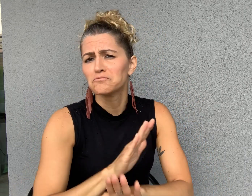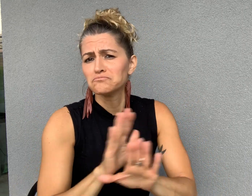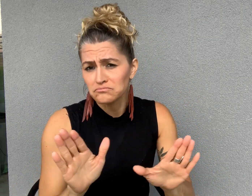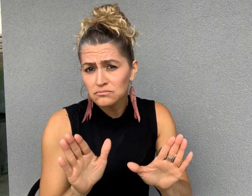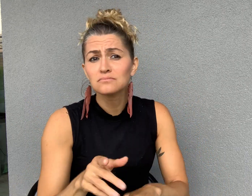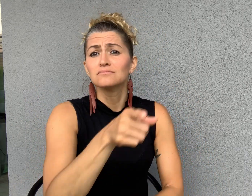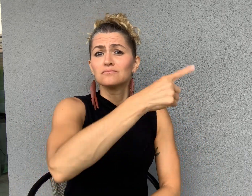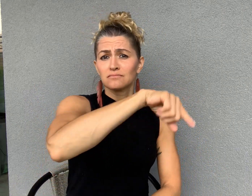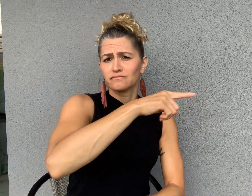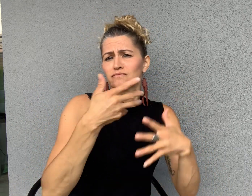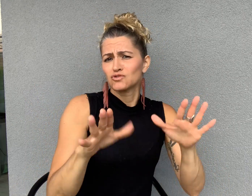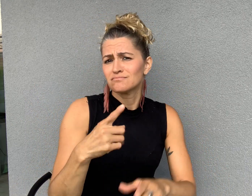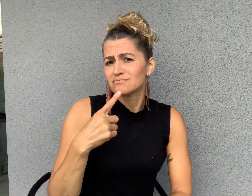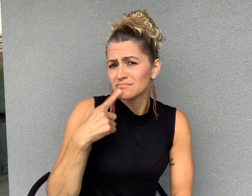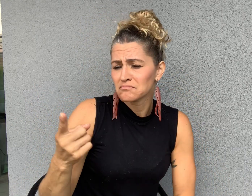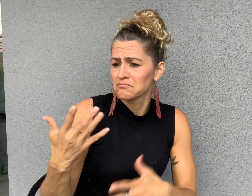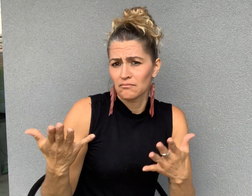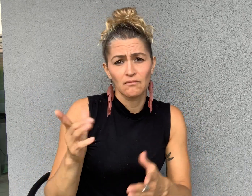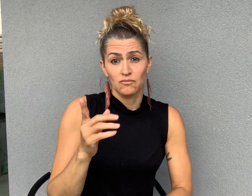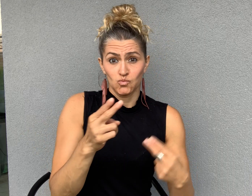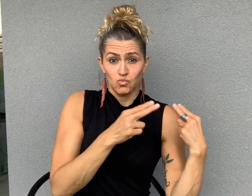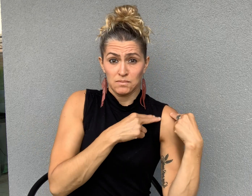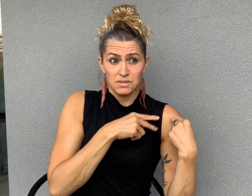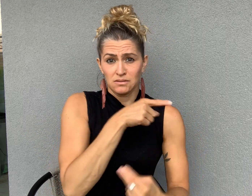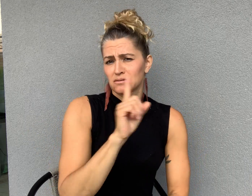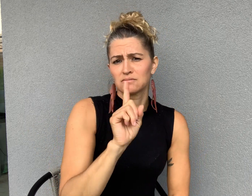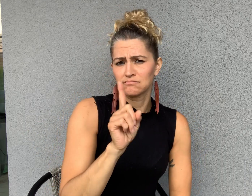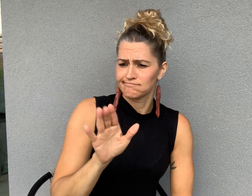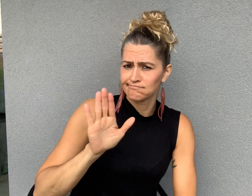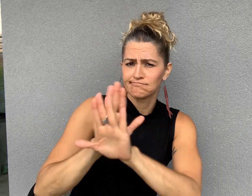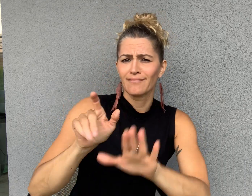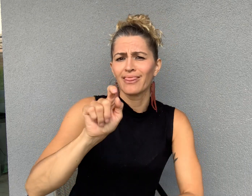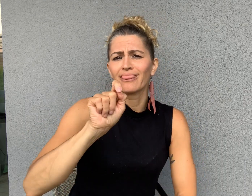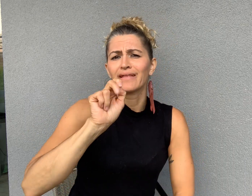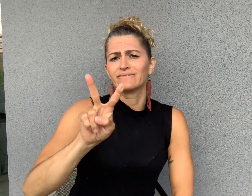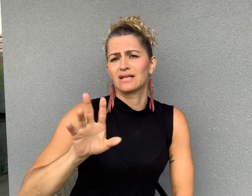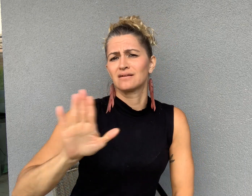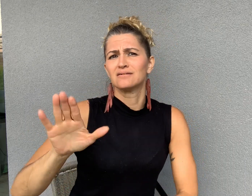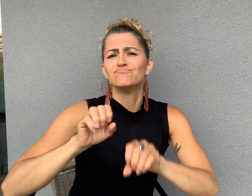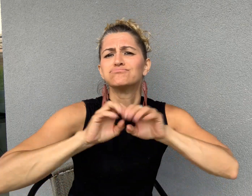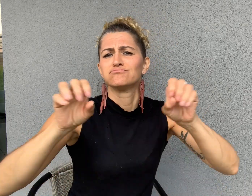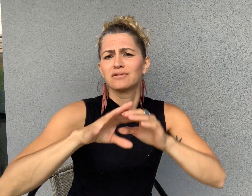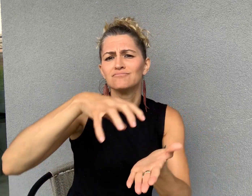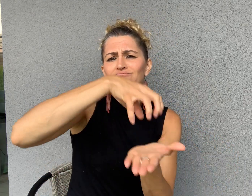They also said that it is up to the television